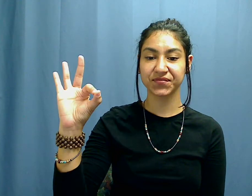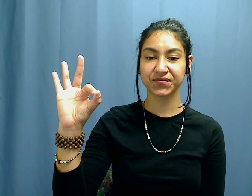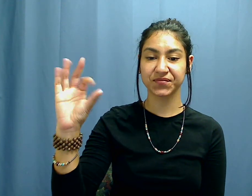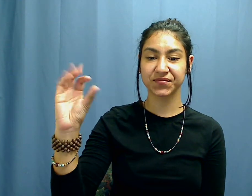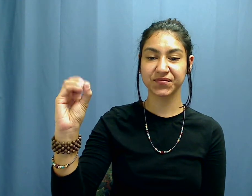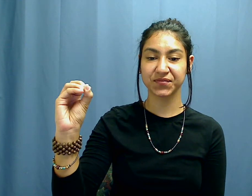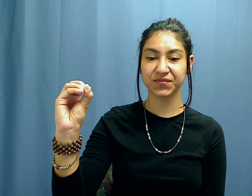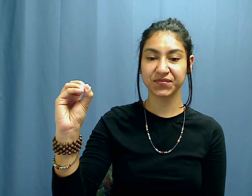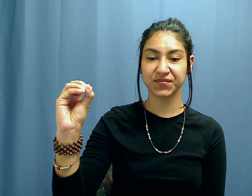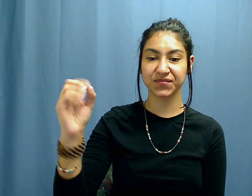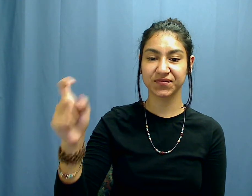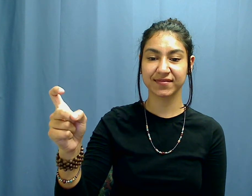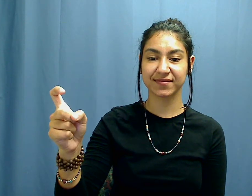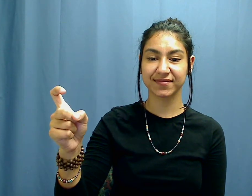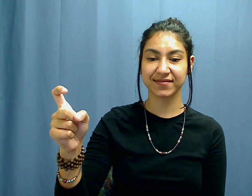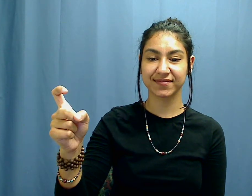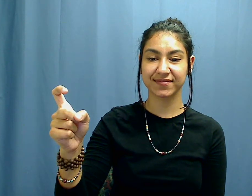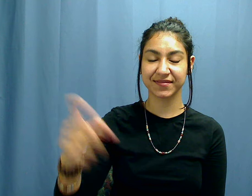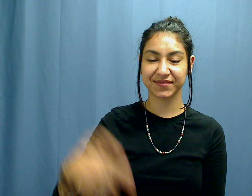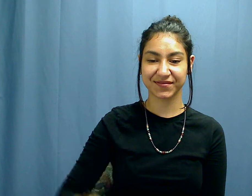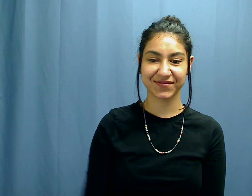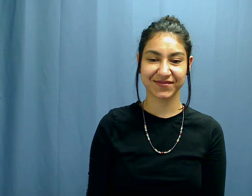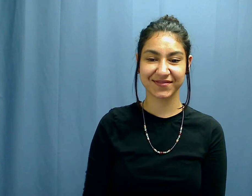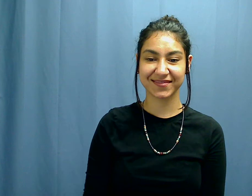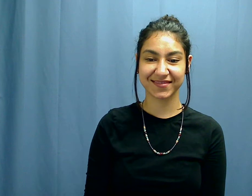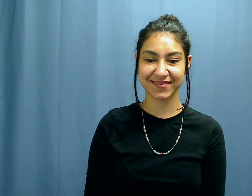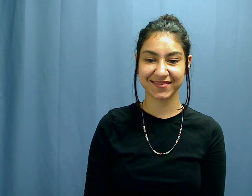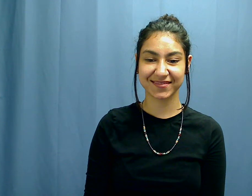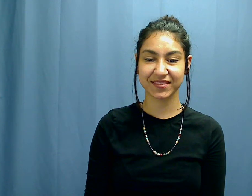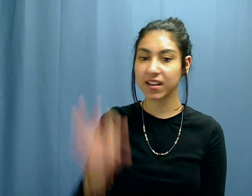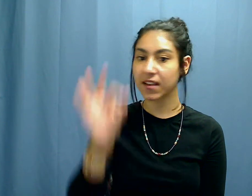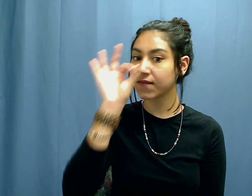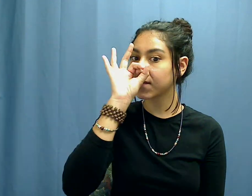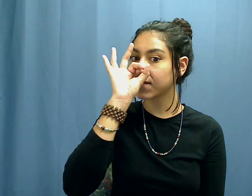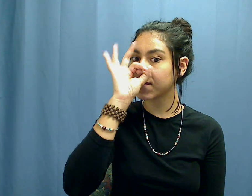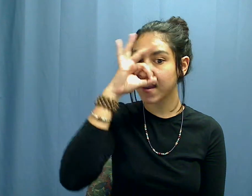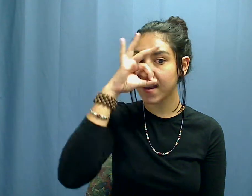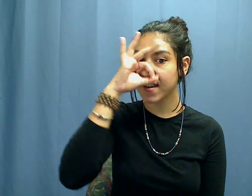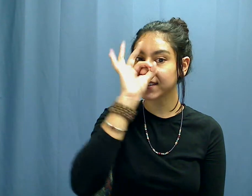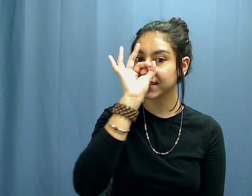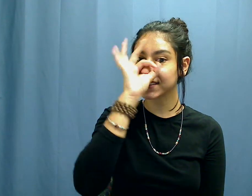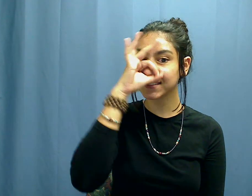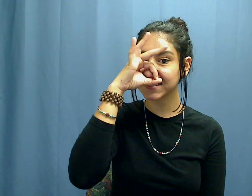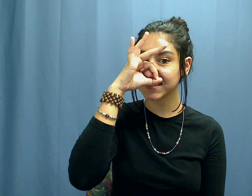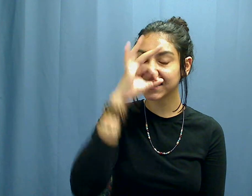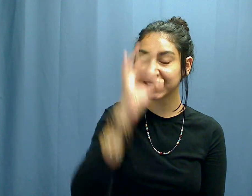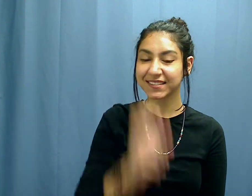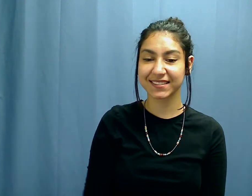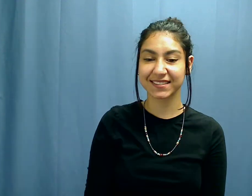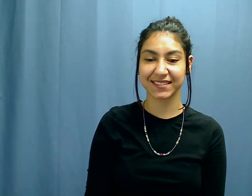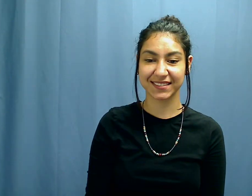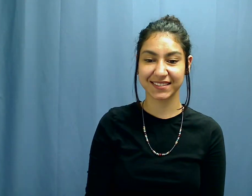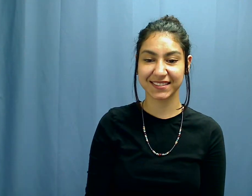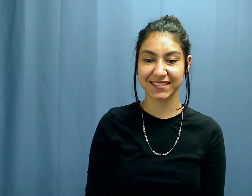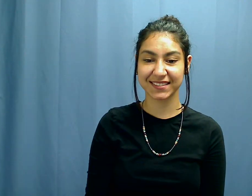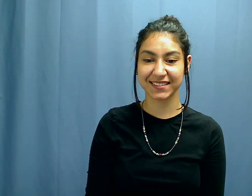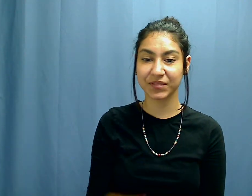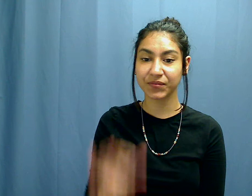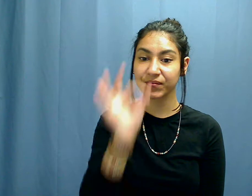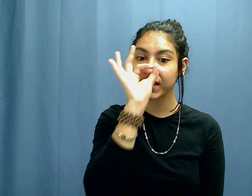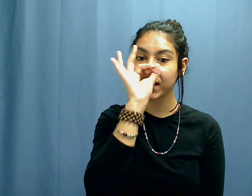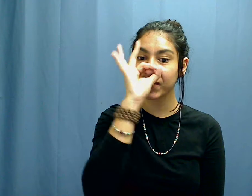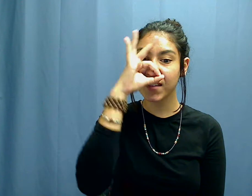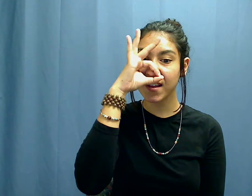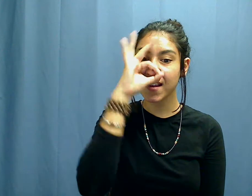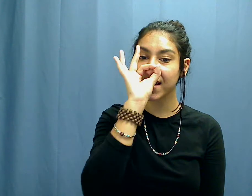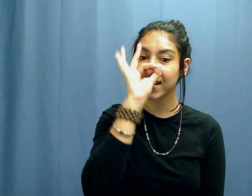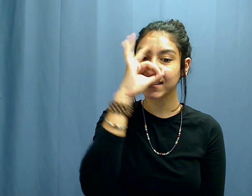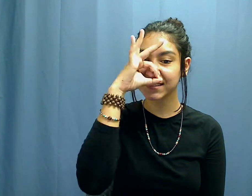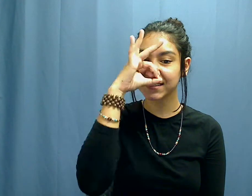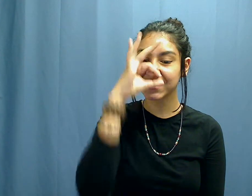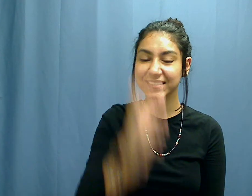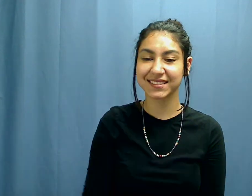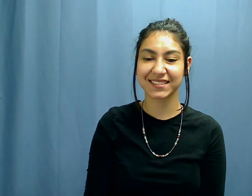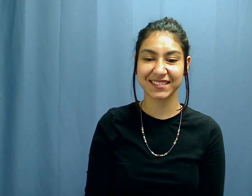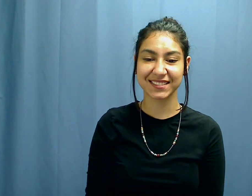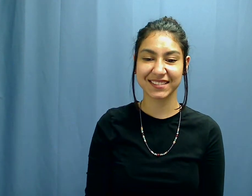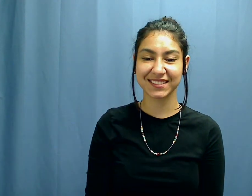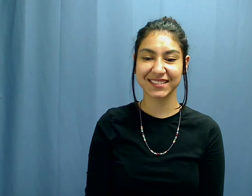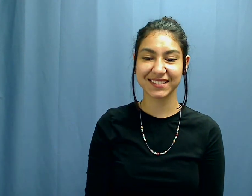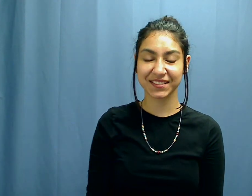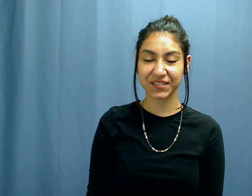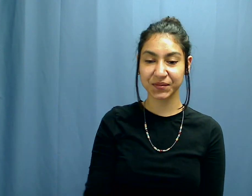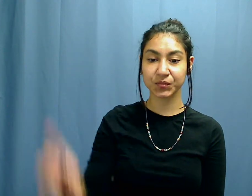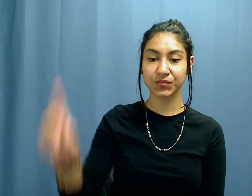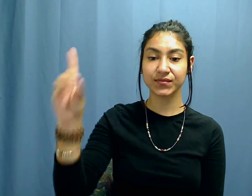Fox